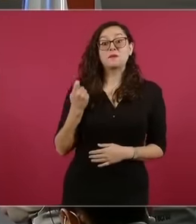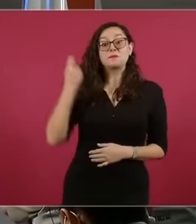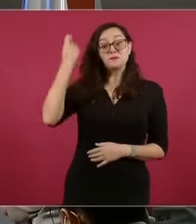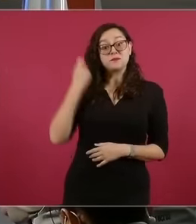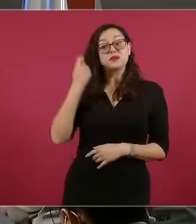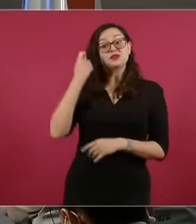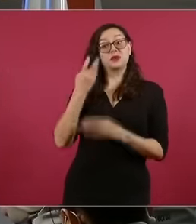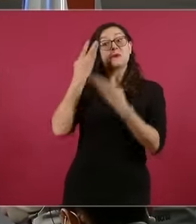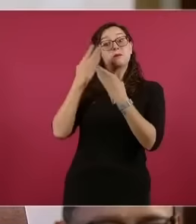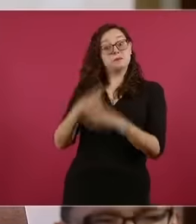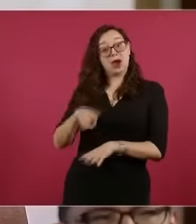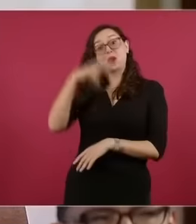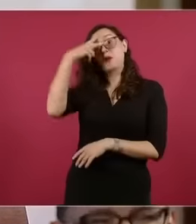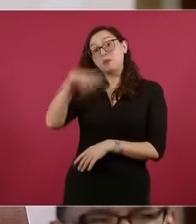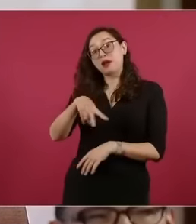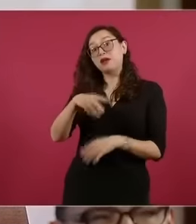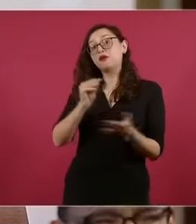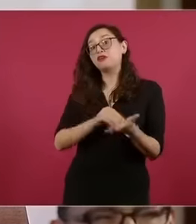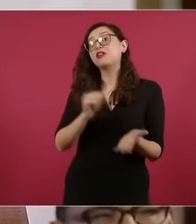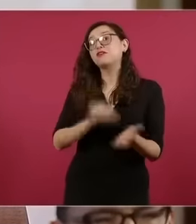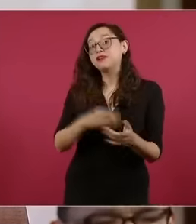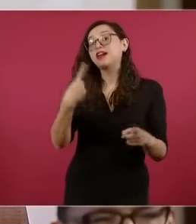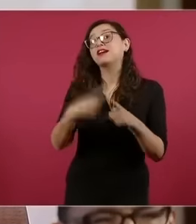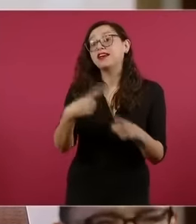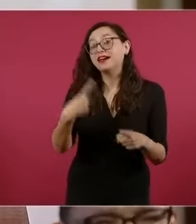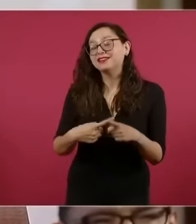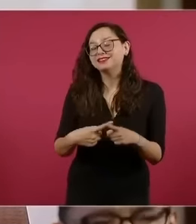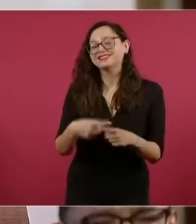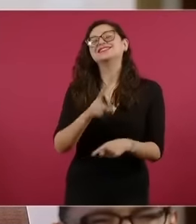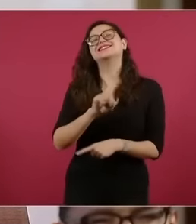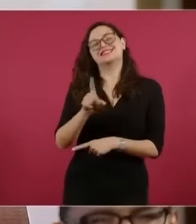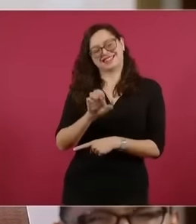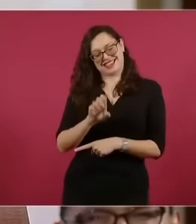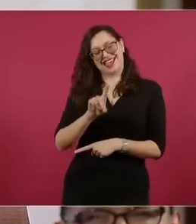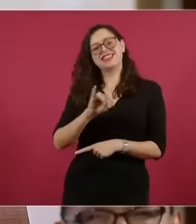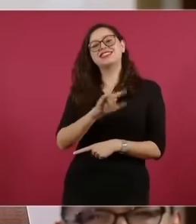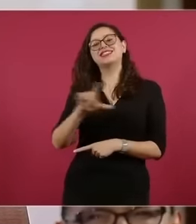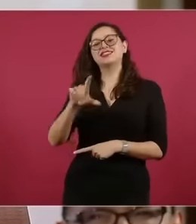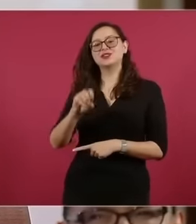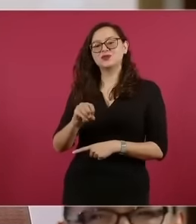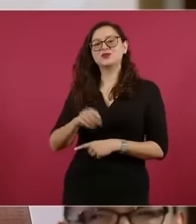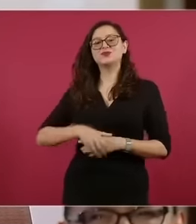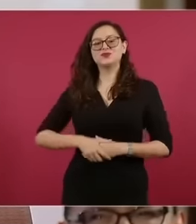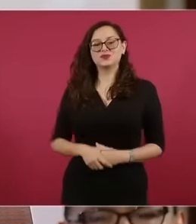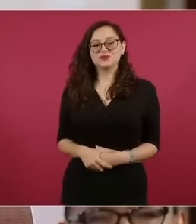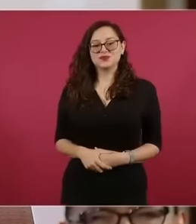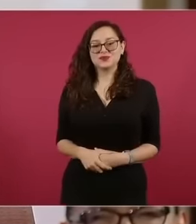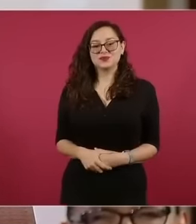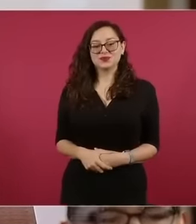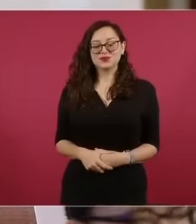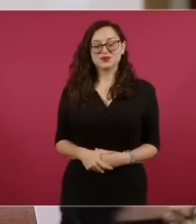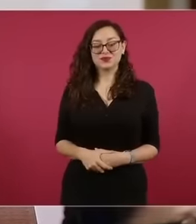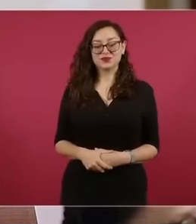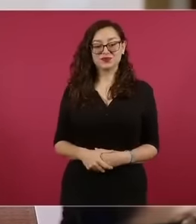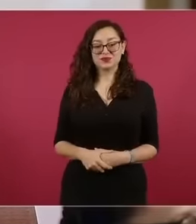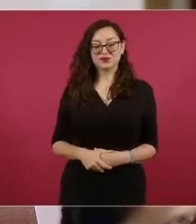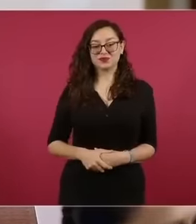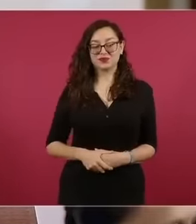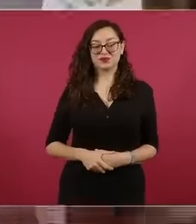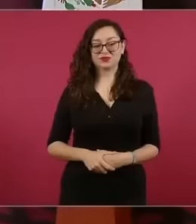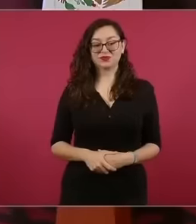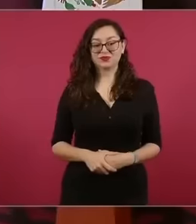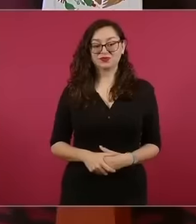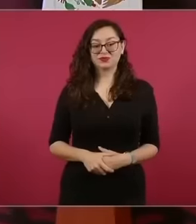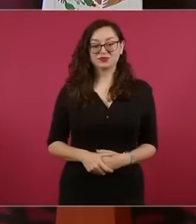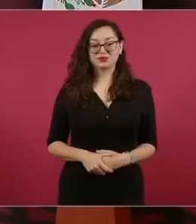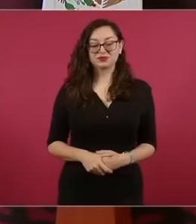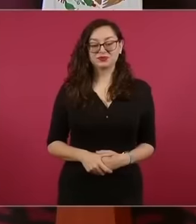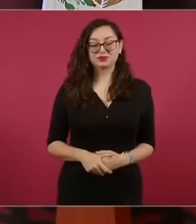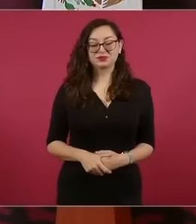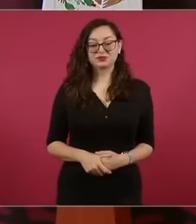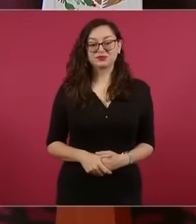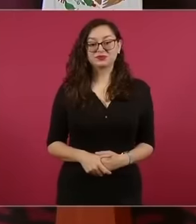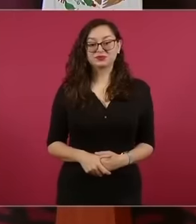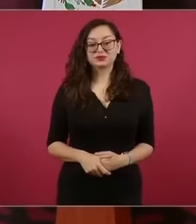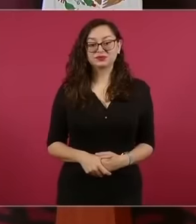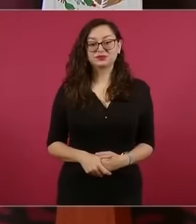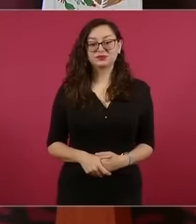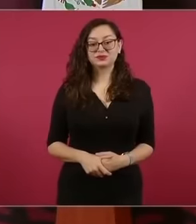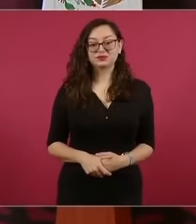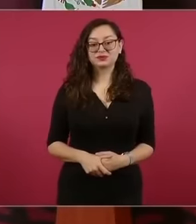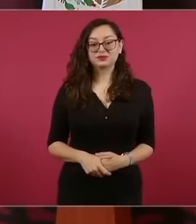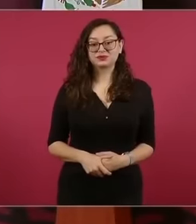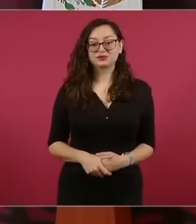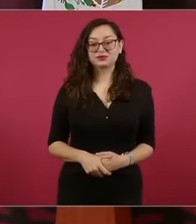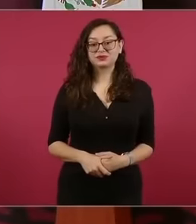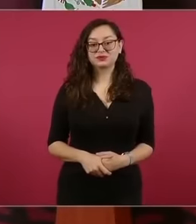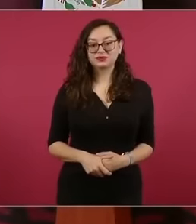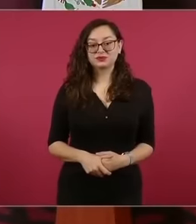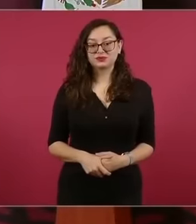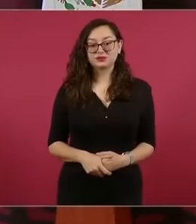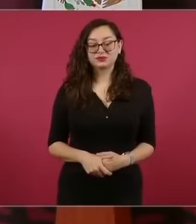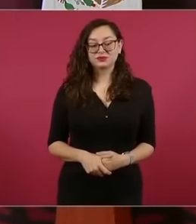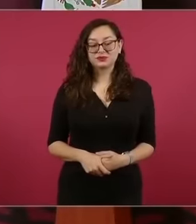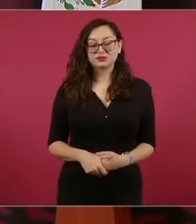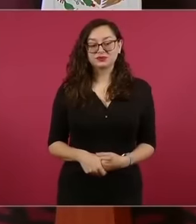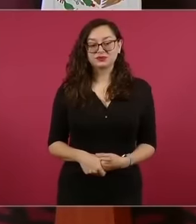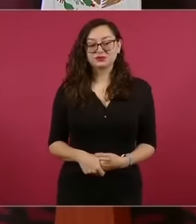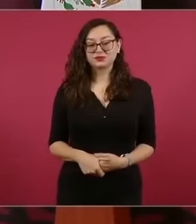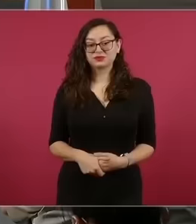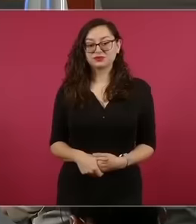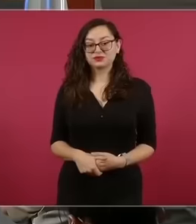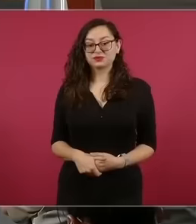Cedillo but those are not the ones that this